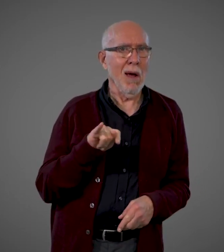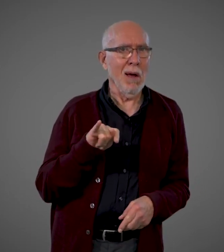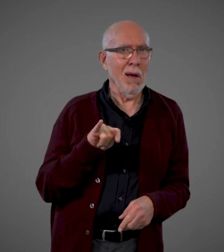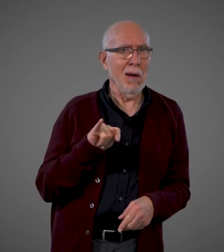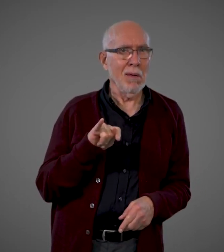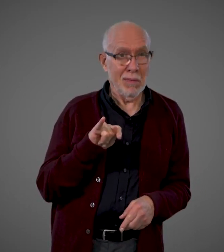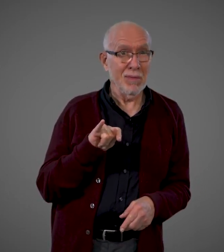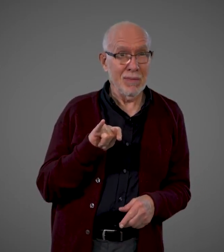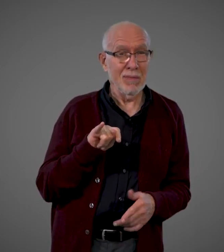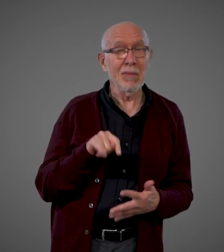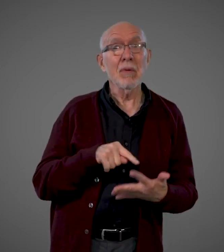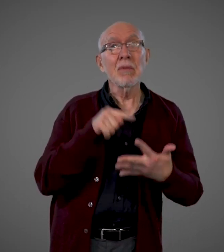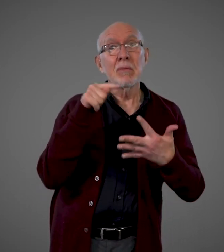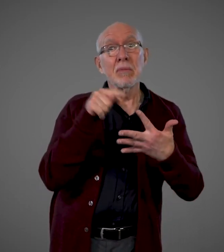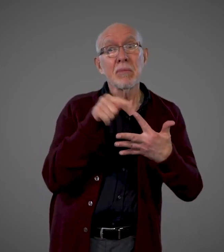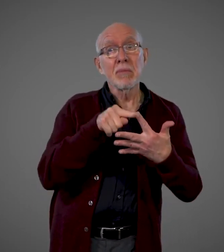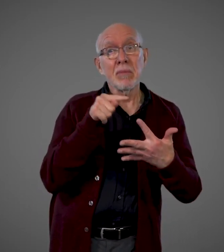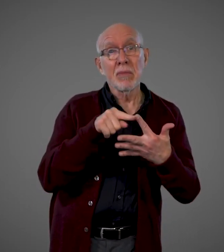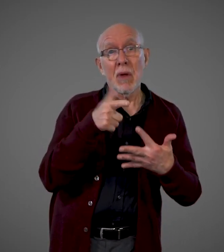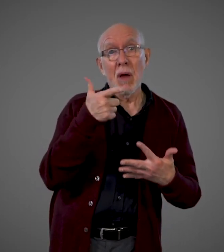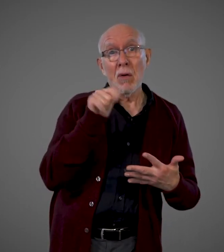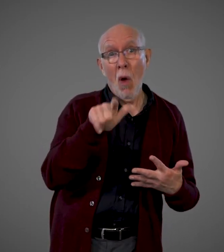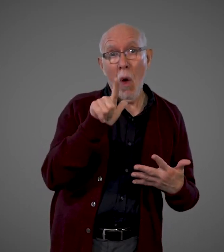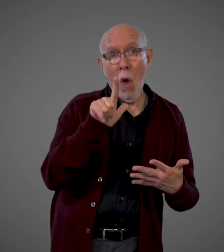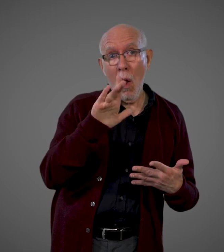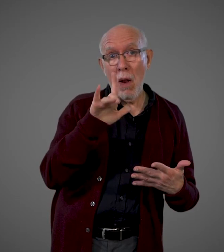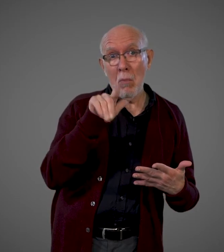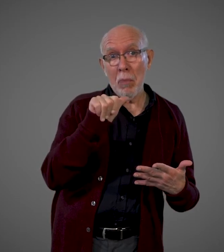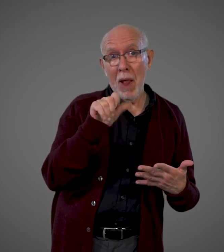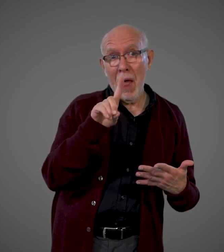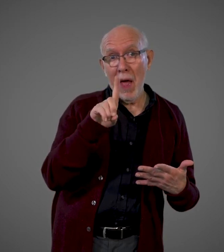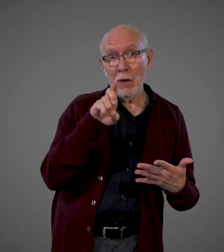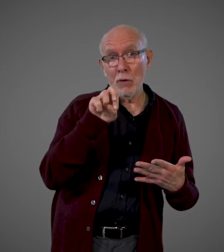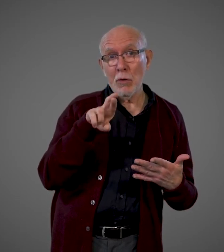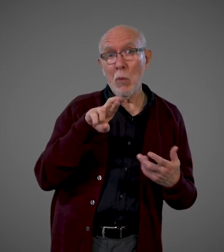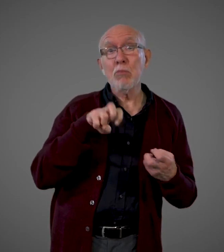The problem could be your gall bladder,